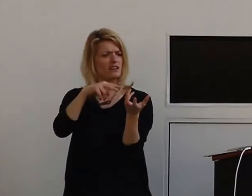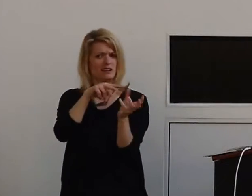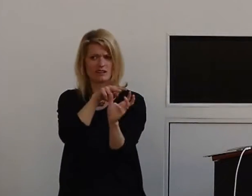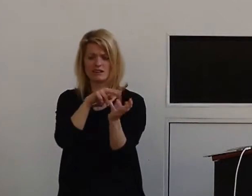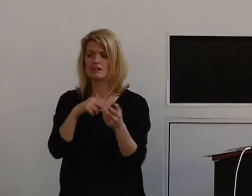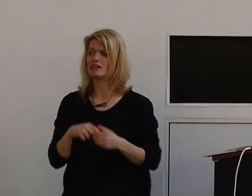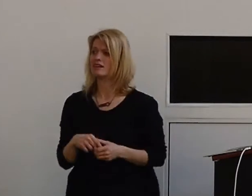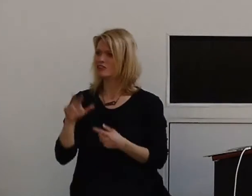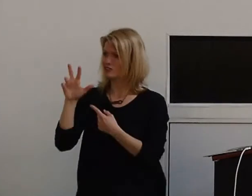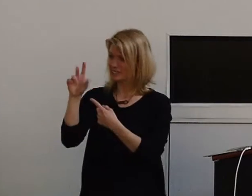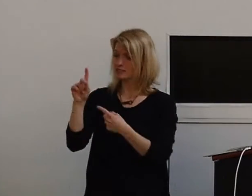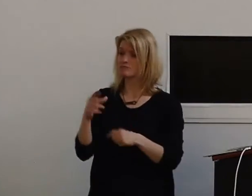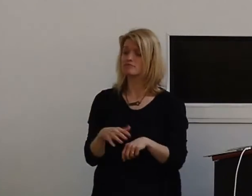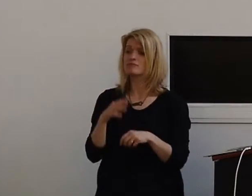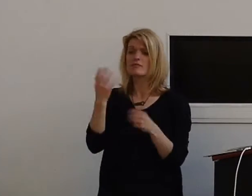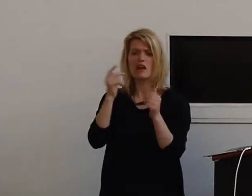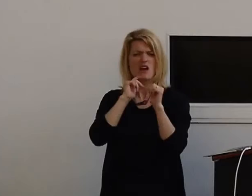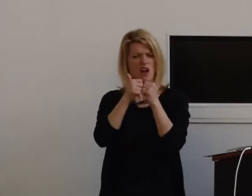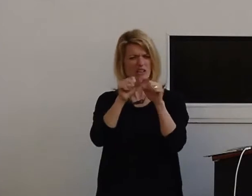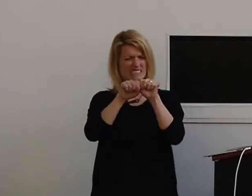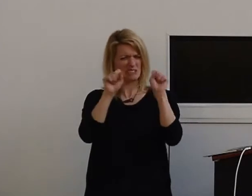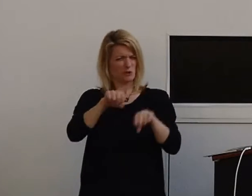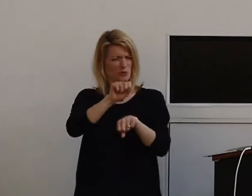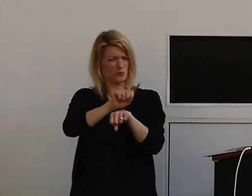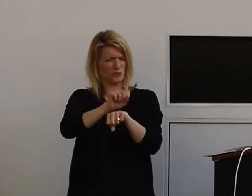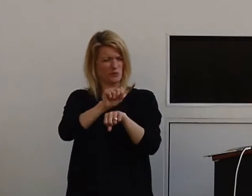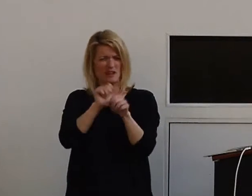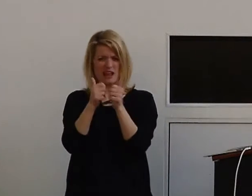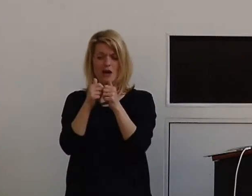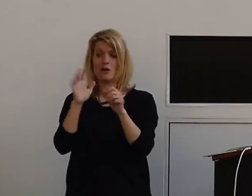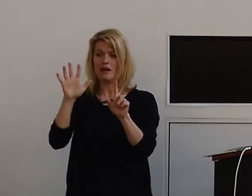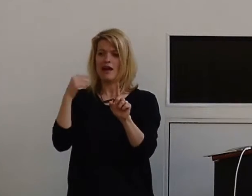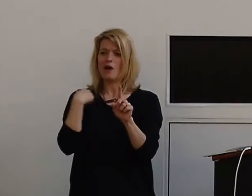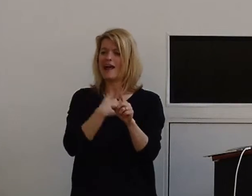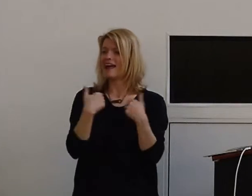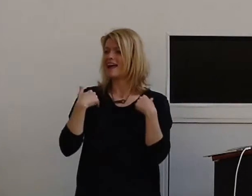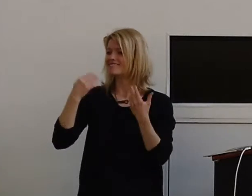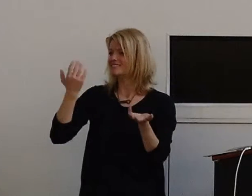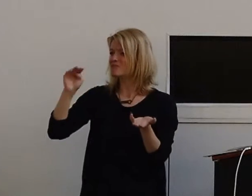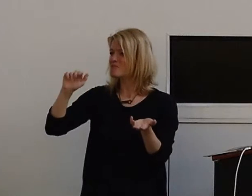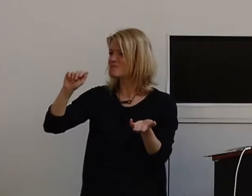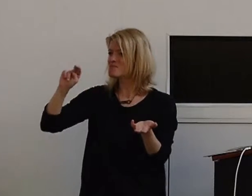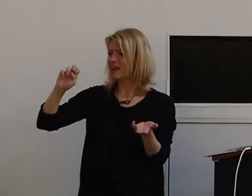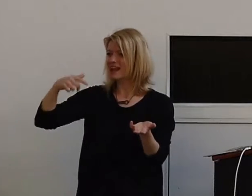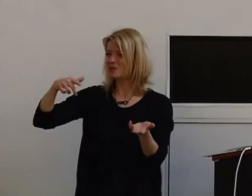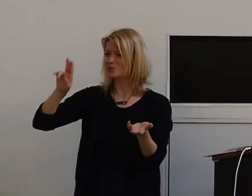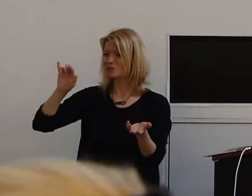we can capture data in 3D and study the parameters of sign language through different viewpoints.